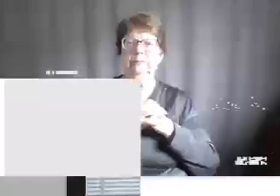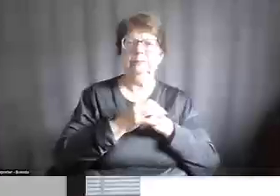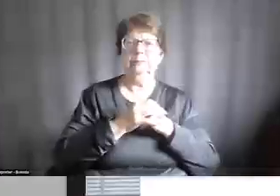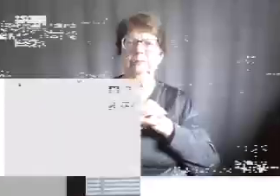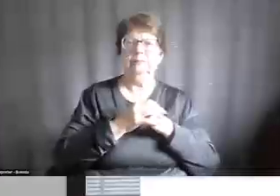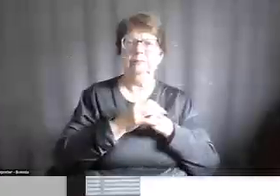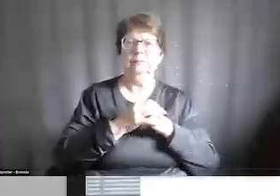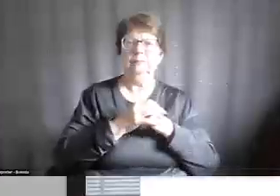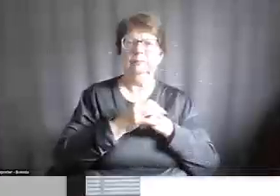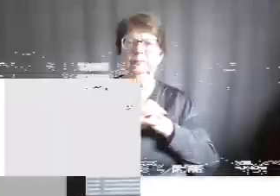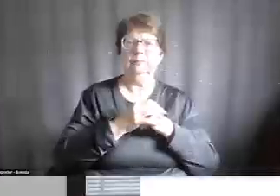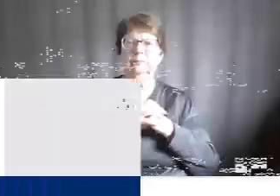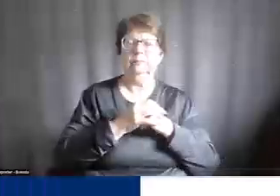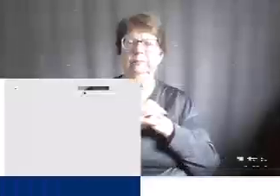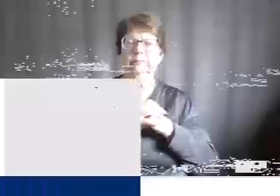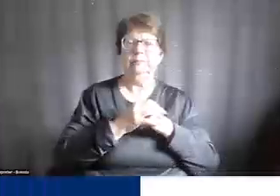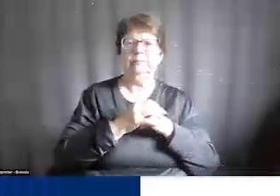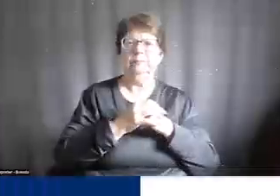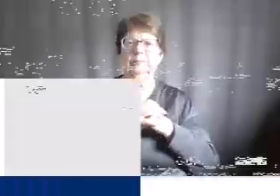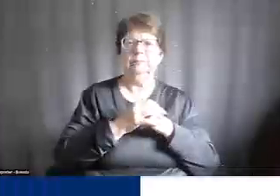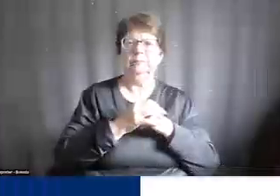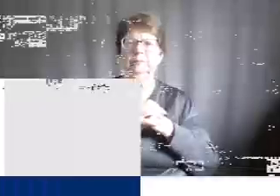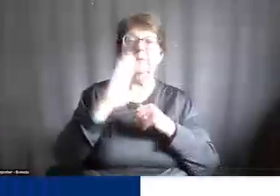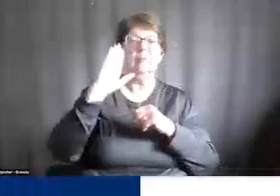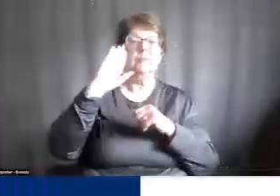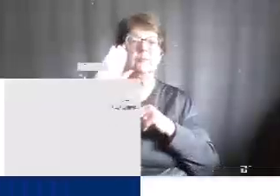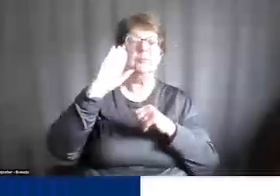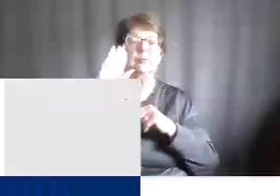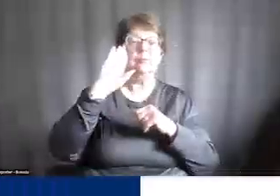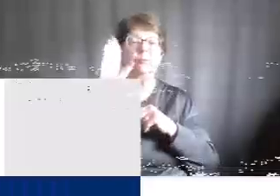Boardroom: Please go ahead. Benjamin Smith: Hi, can you hear me? Boardroom: Yes, I can.